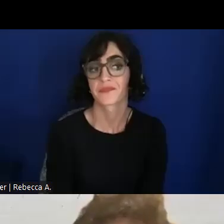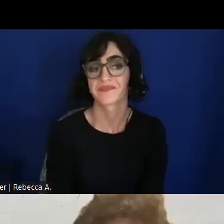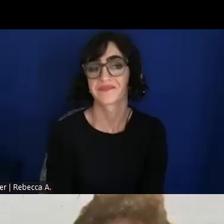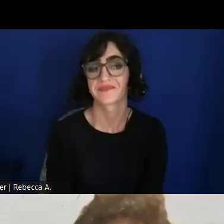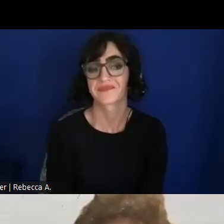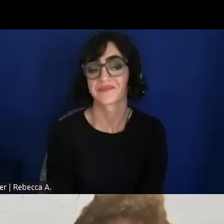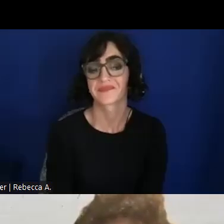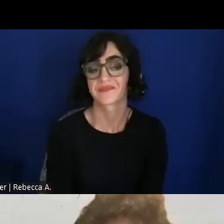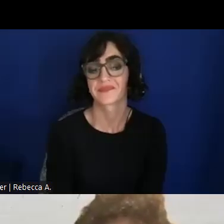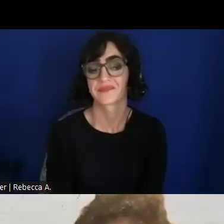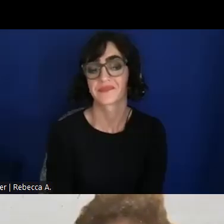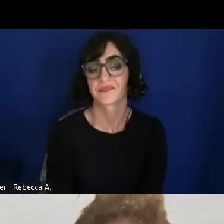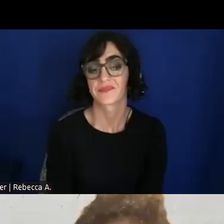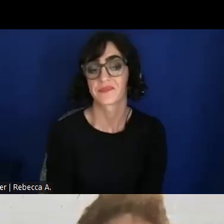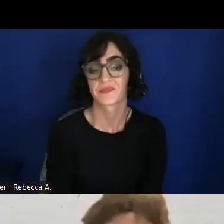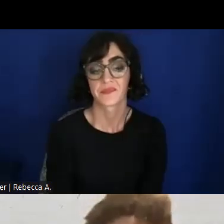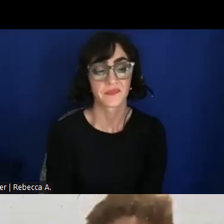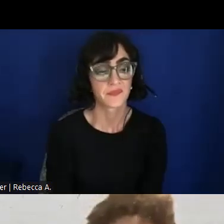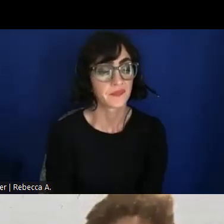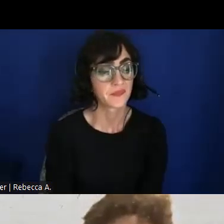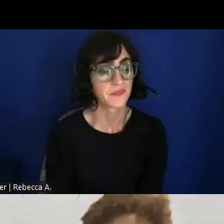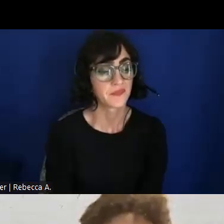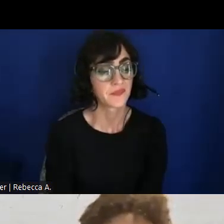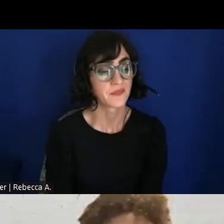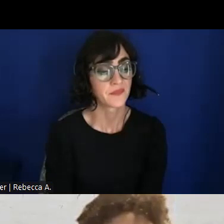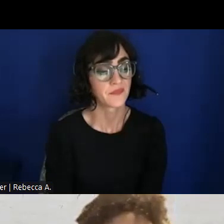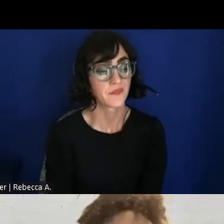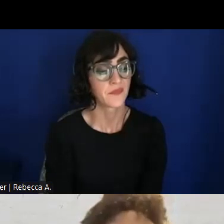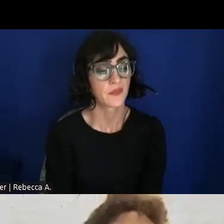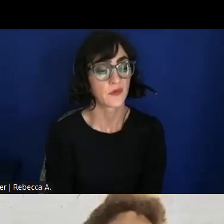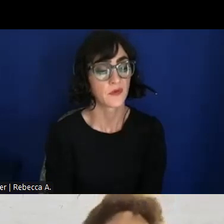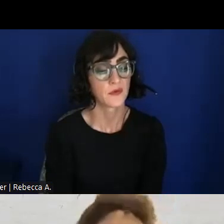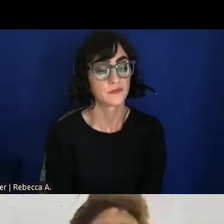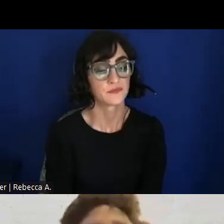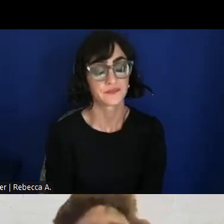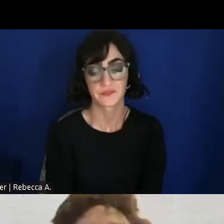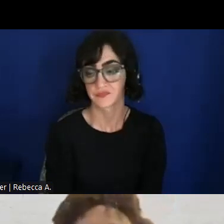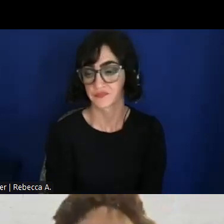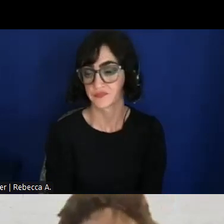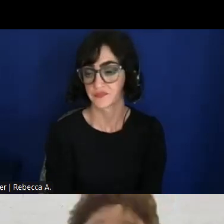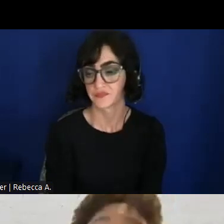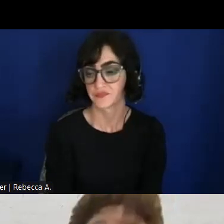so we'll come back to the discussion question but um I just want to make sure that we do